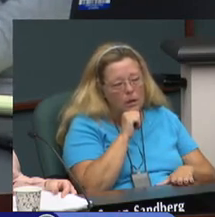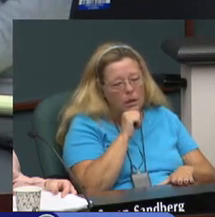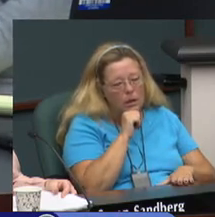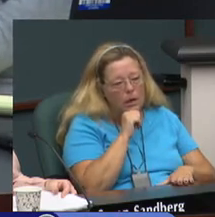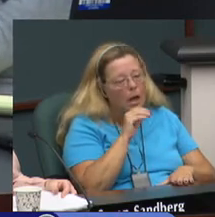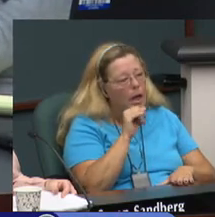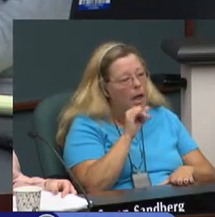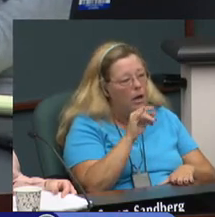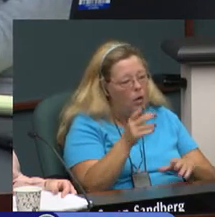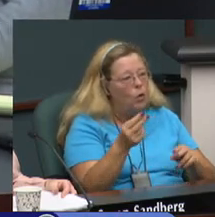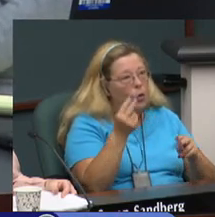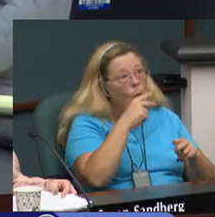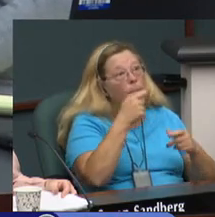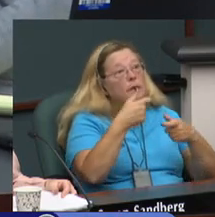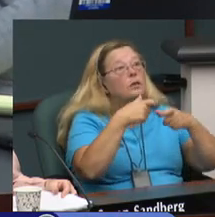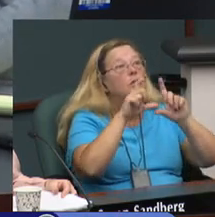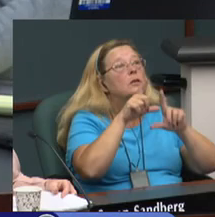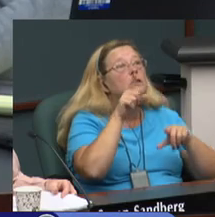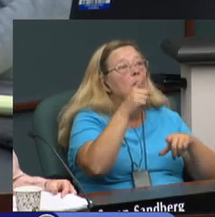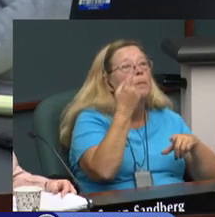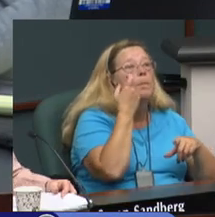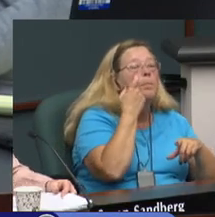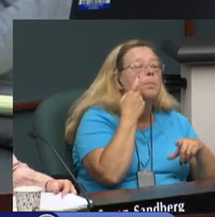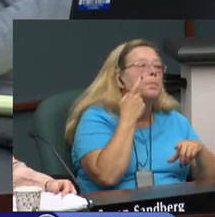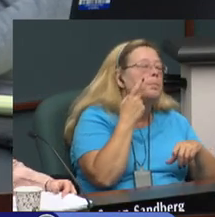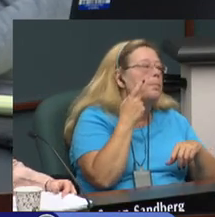if you go back to the slide where we